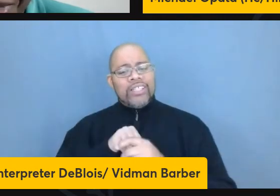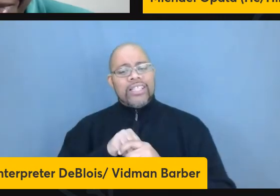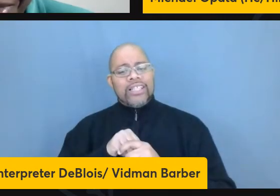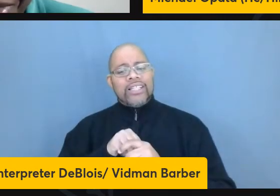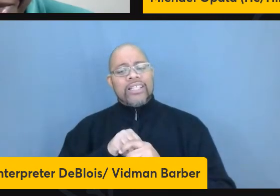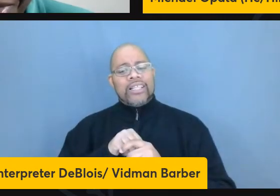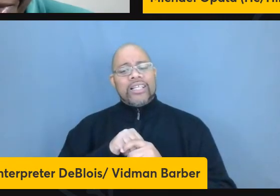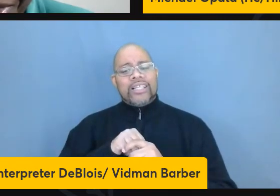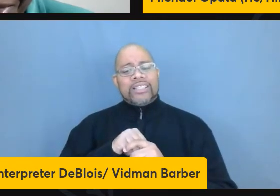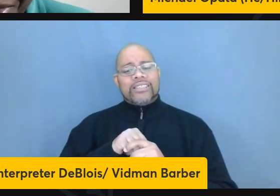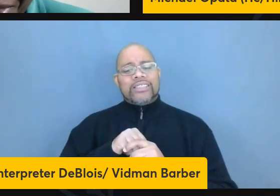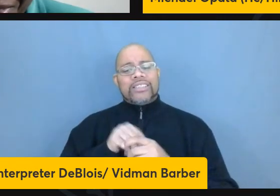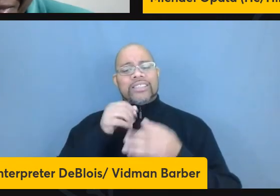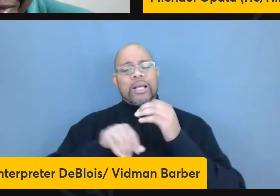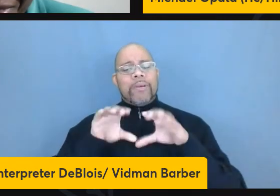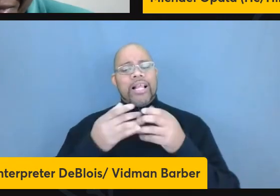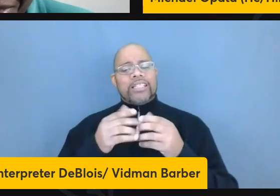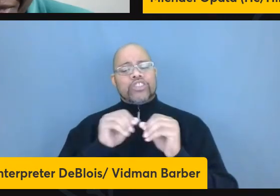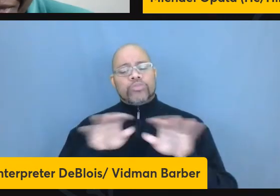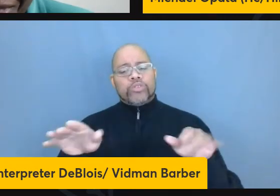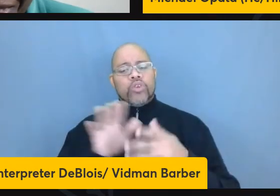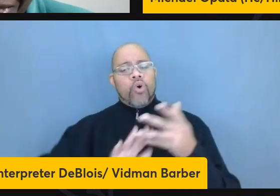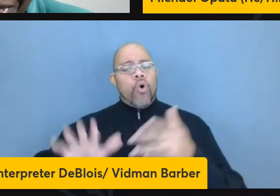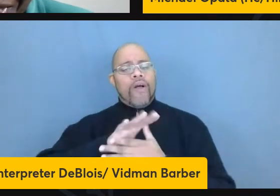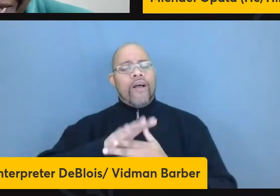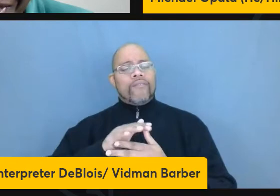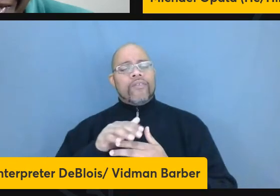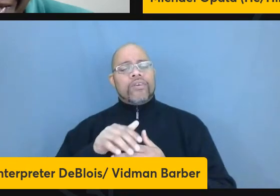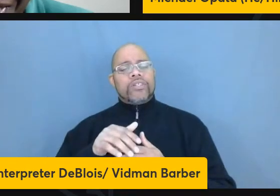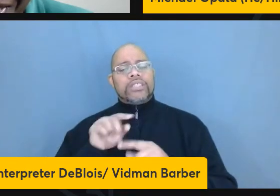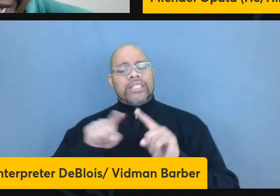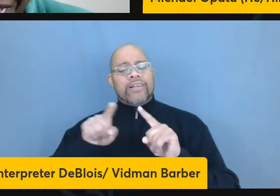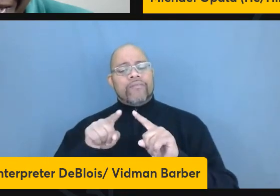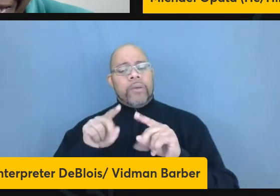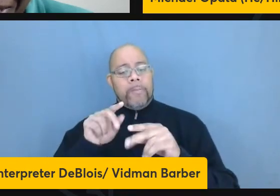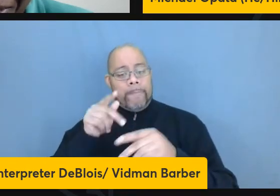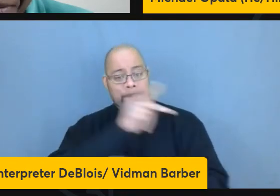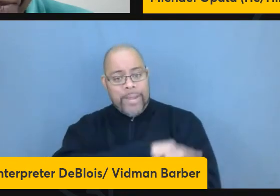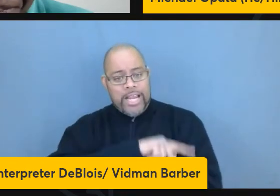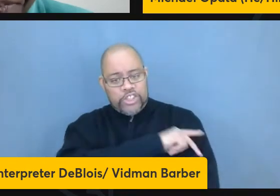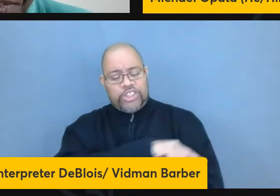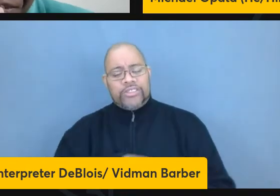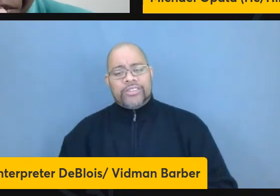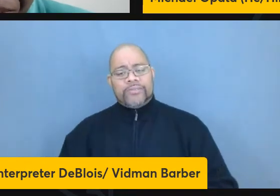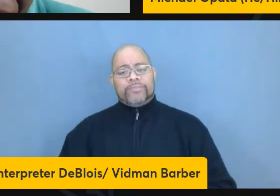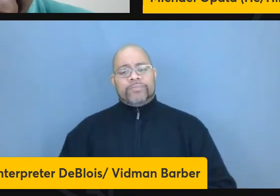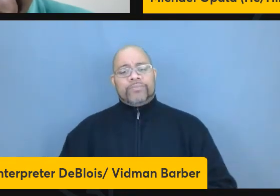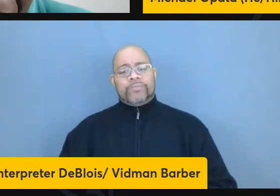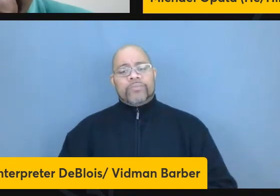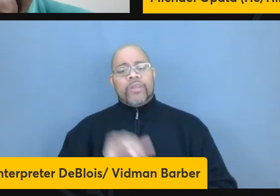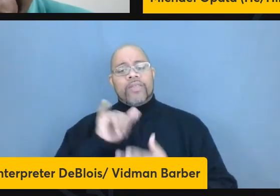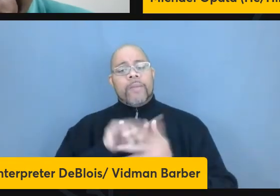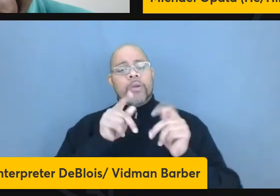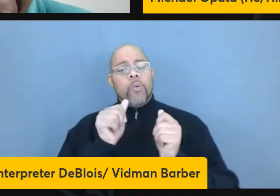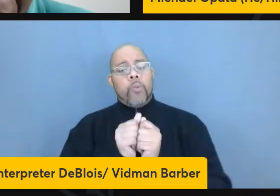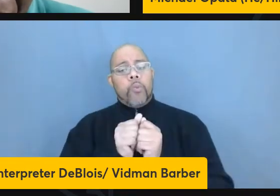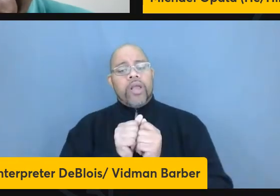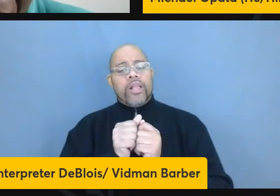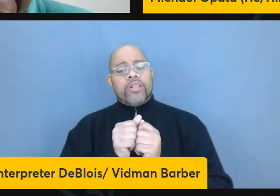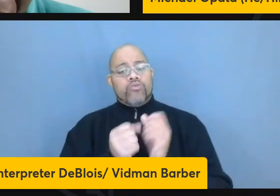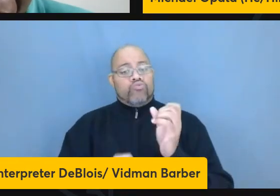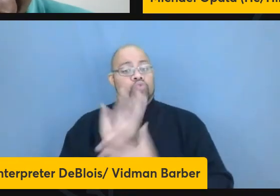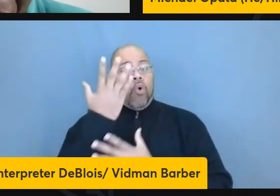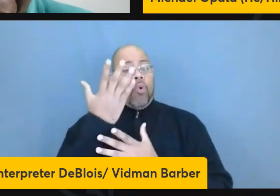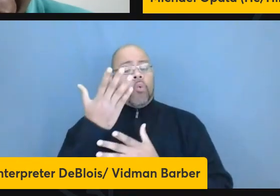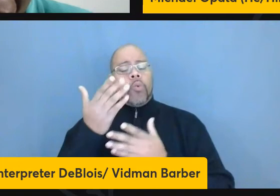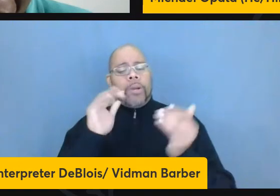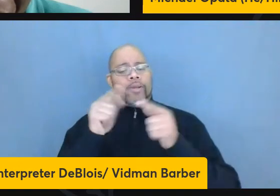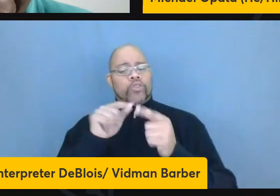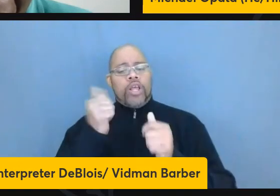subclass distribution across your four clusters of patients, ie those with exponential growth versus low infection versus those